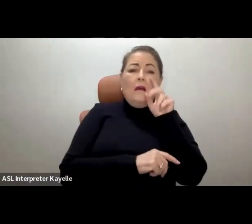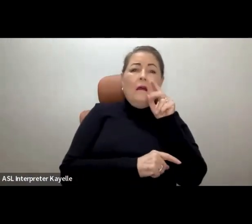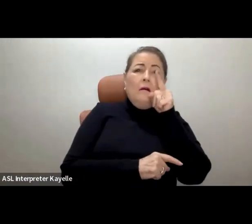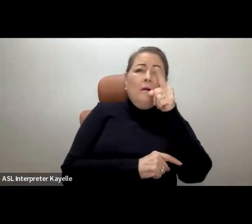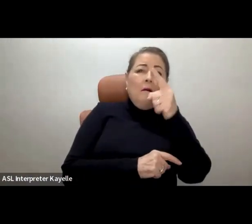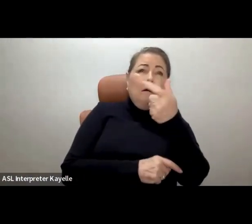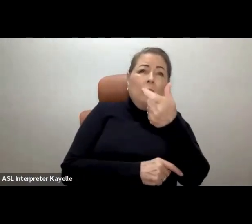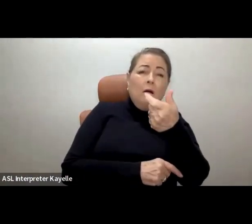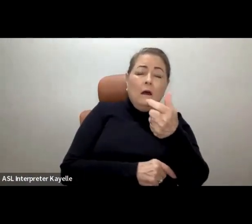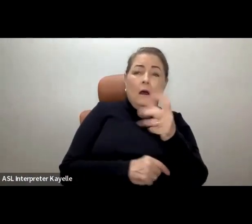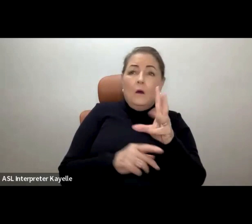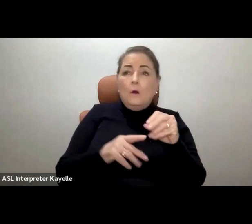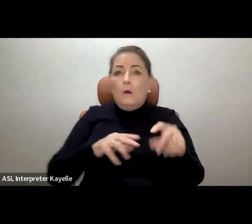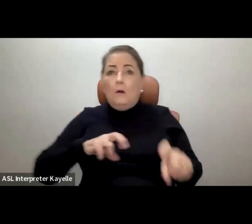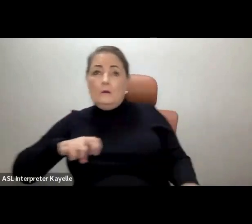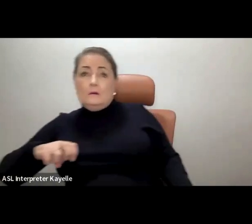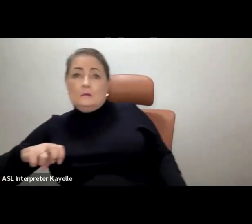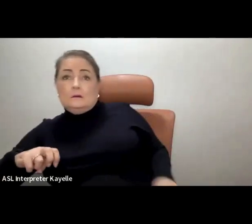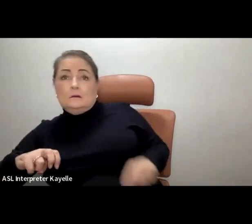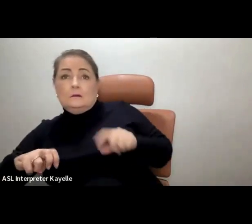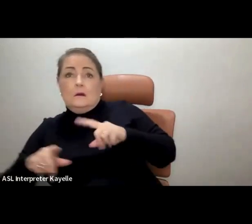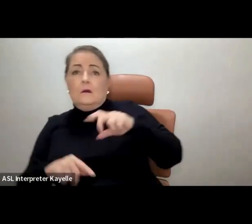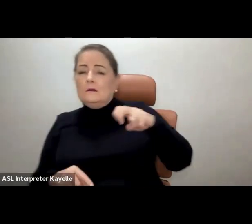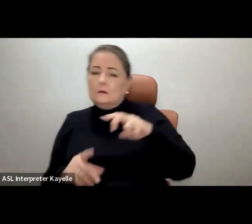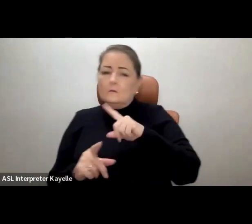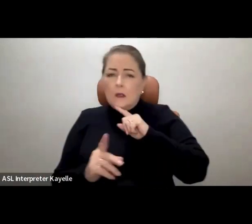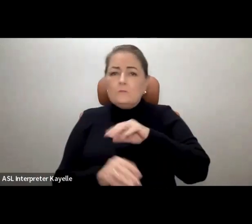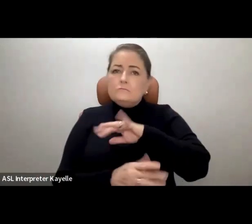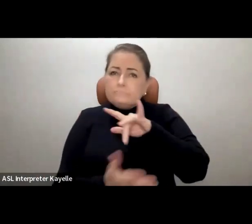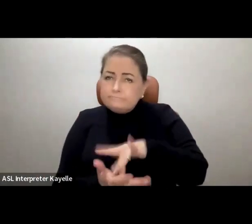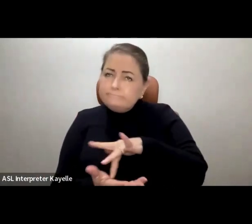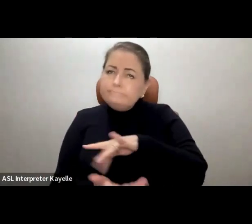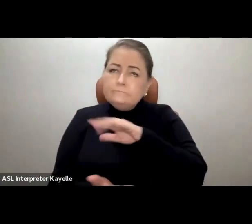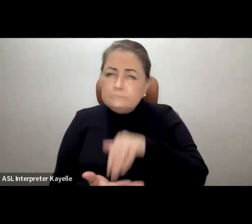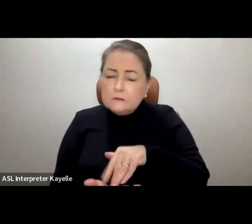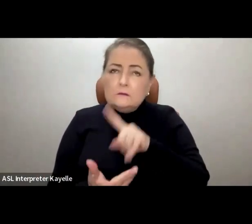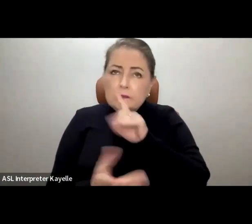rather completely involved with every one that we use here flat